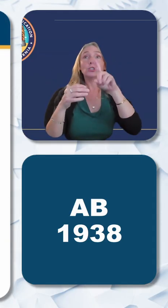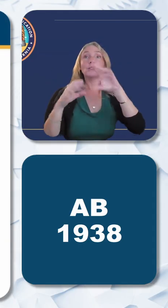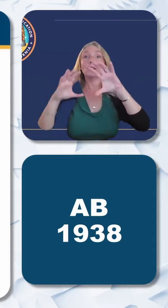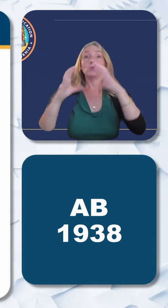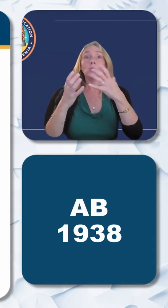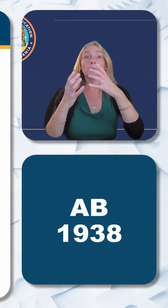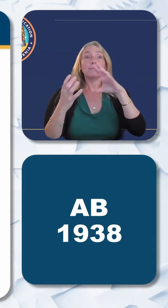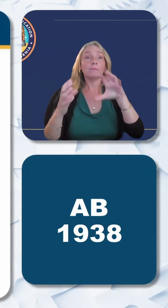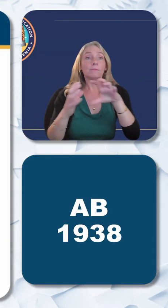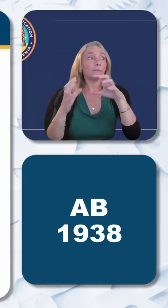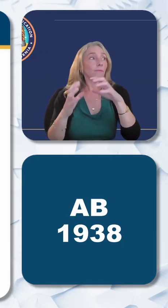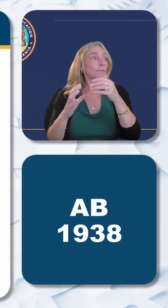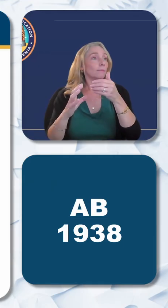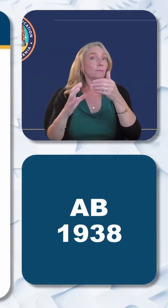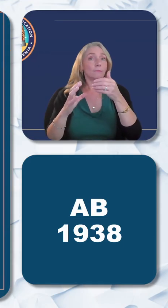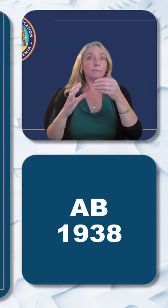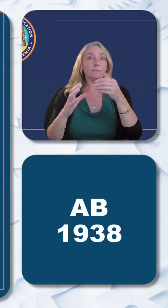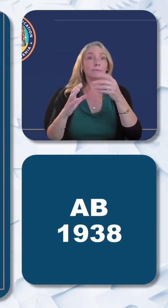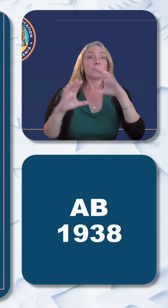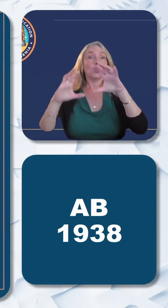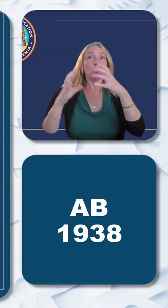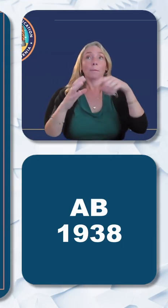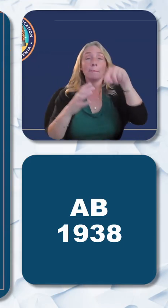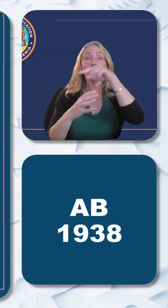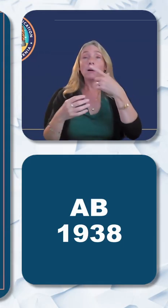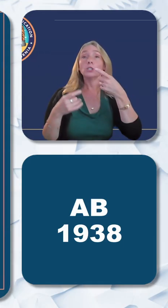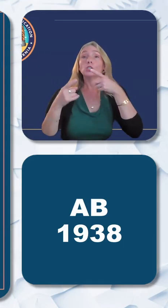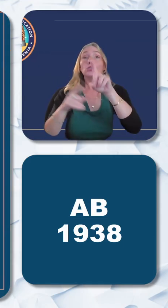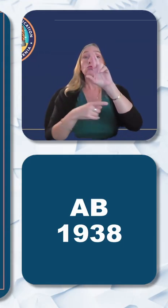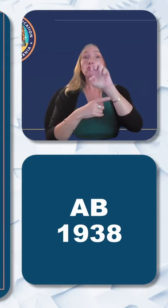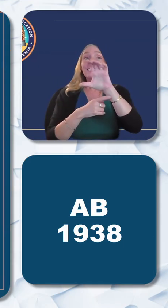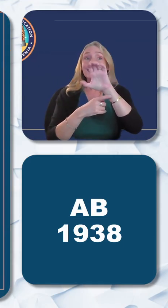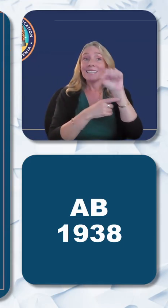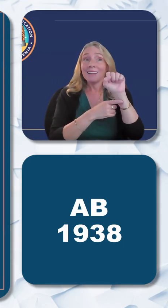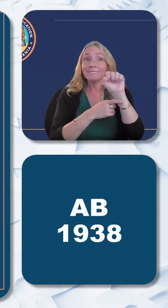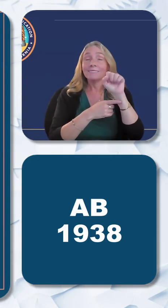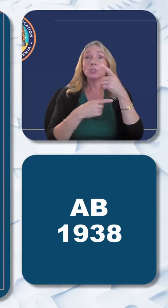What's happening in the classroom? Do they only have access to the teacher?